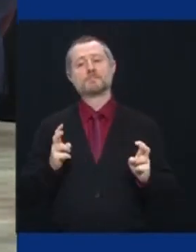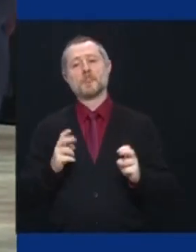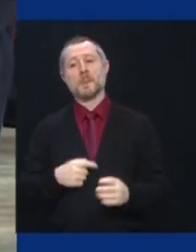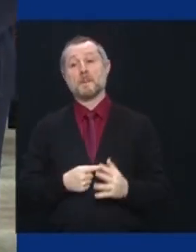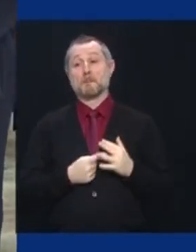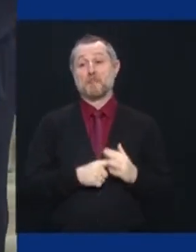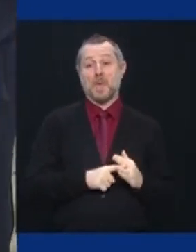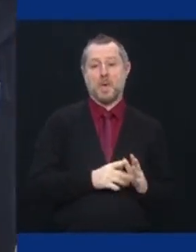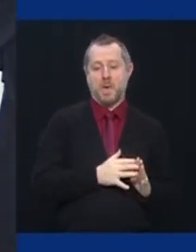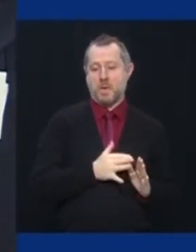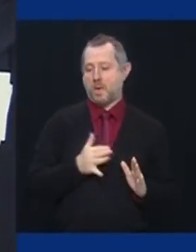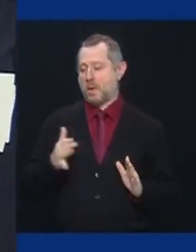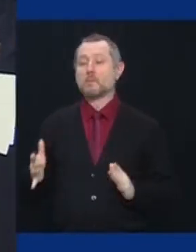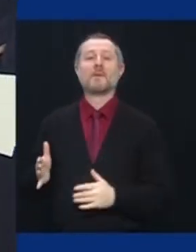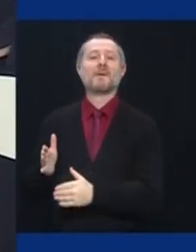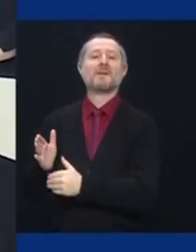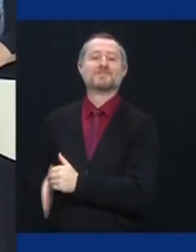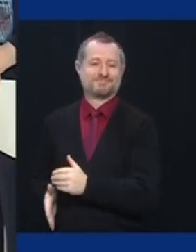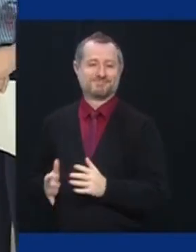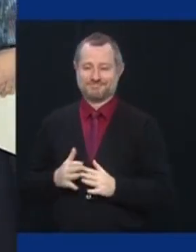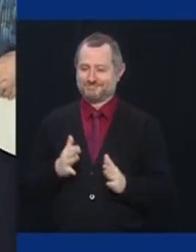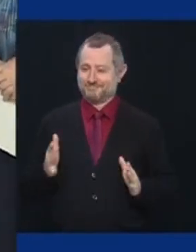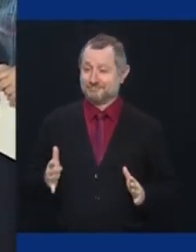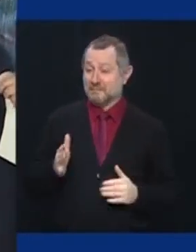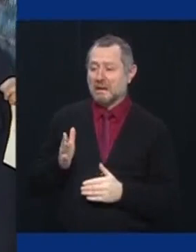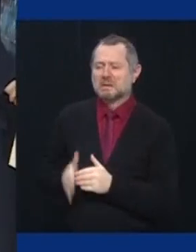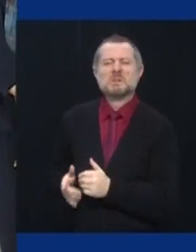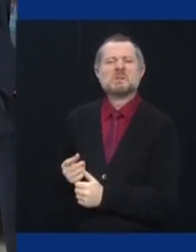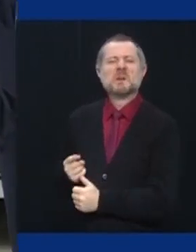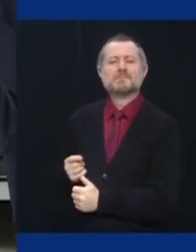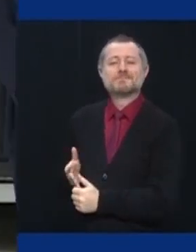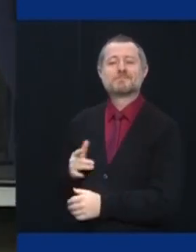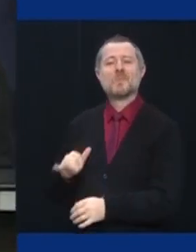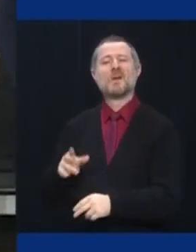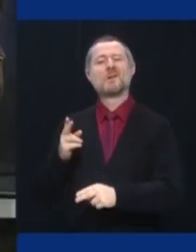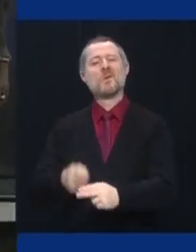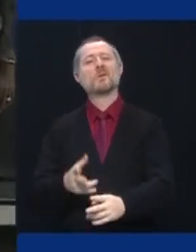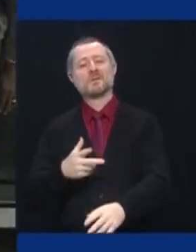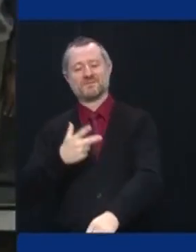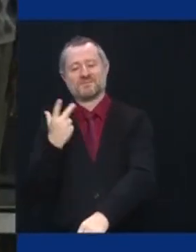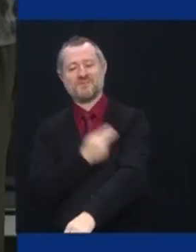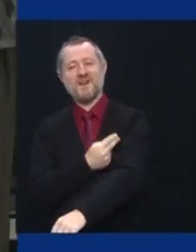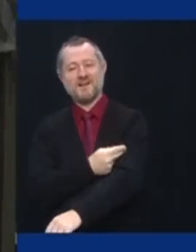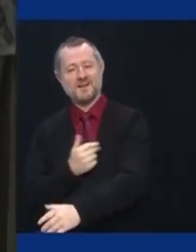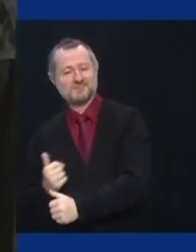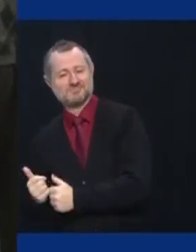MASKS, ET CETERA. BUT WE'RE AT THE BEGINNING OF THE END.